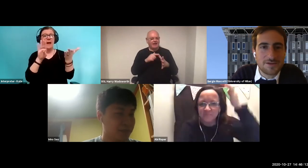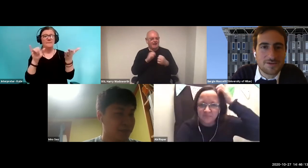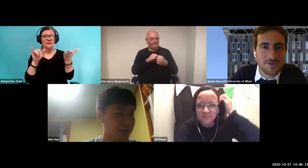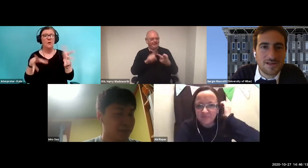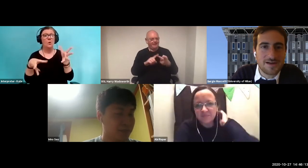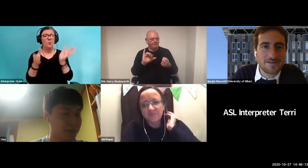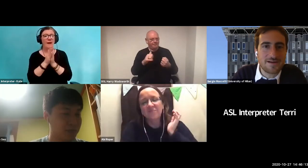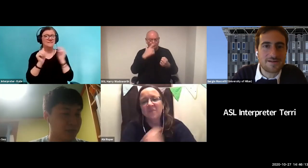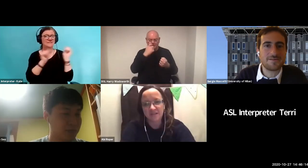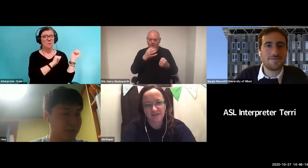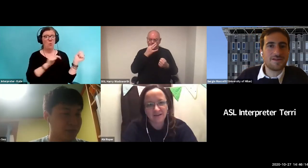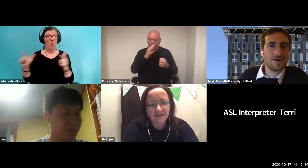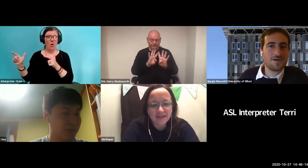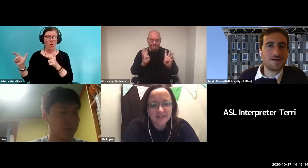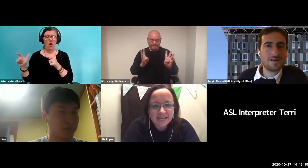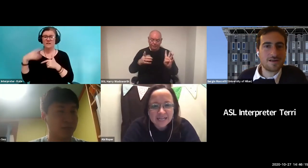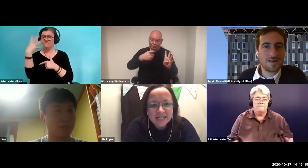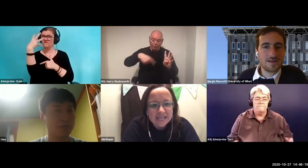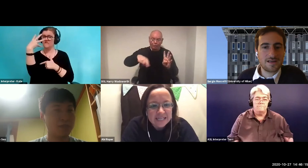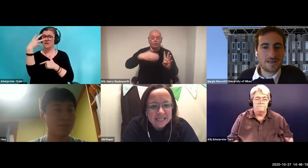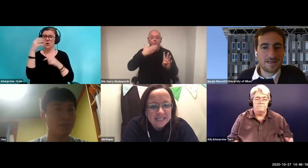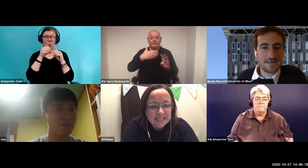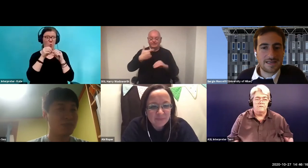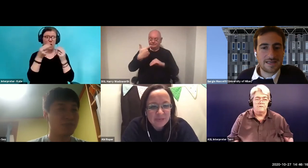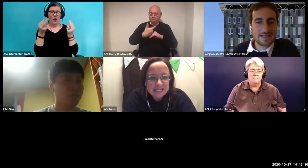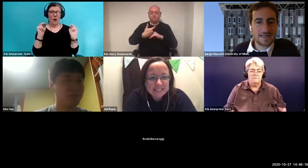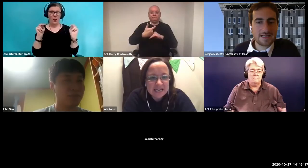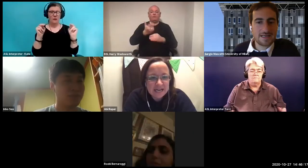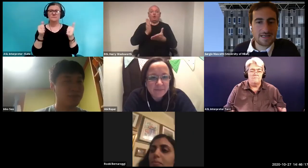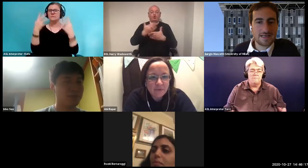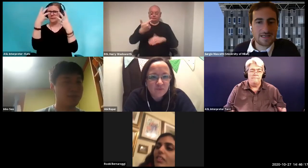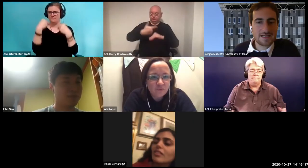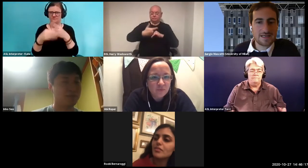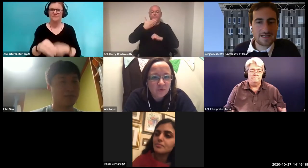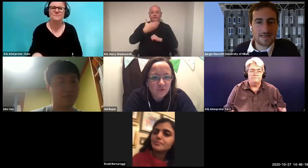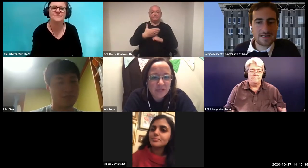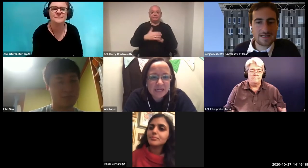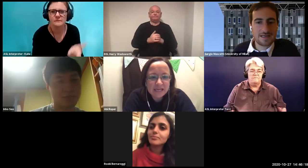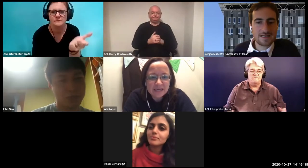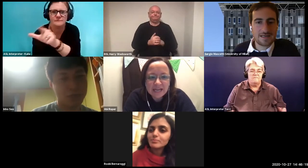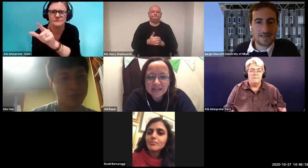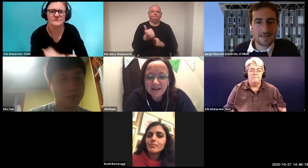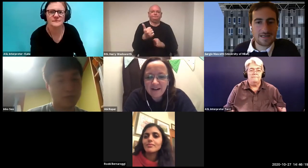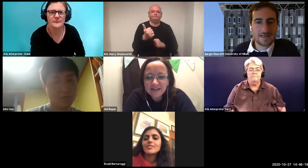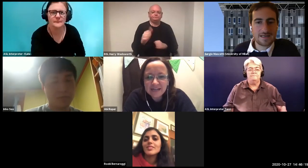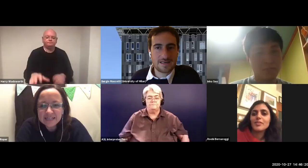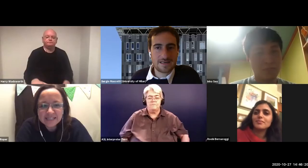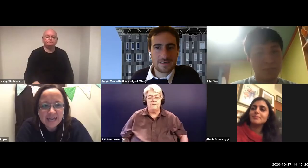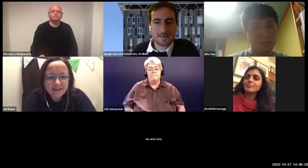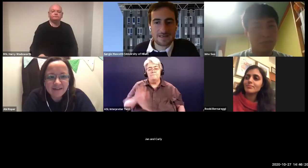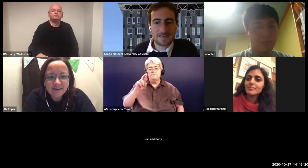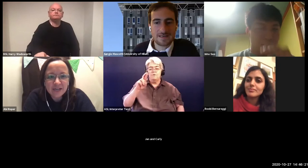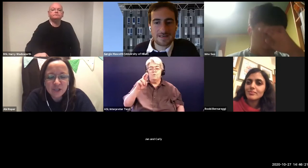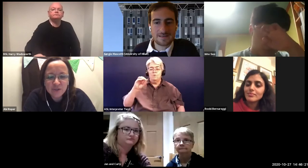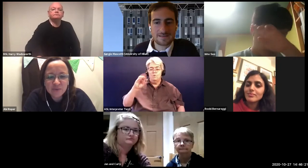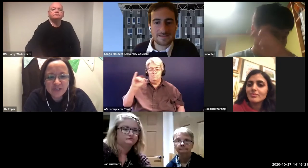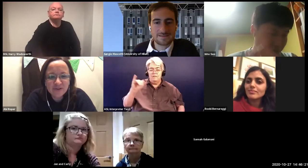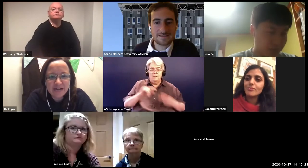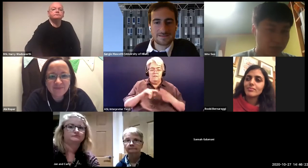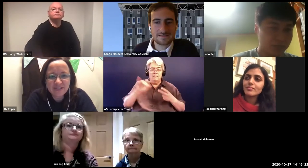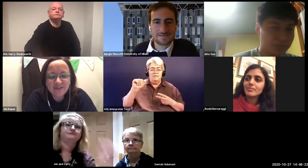turn their their video on yes please um Roobi, Jan and Carly, Sannah could you switch your cameras on